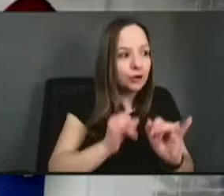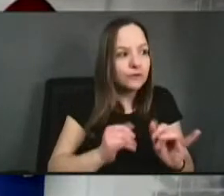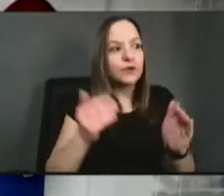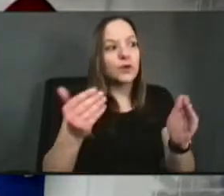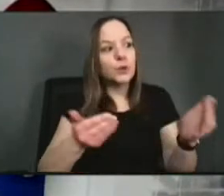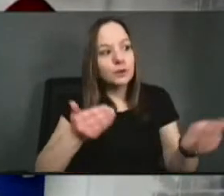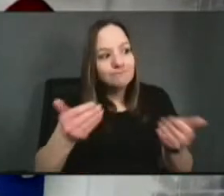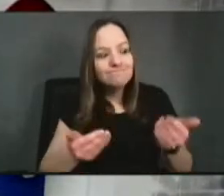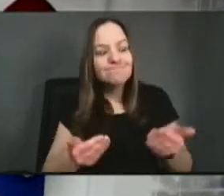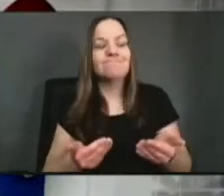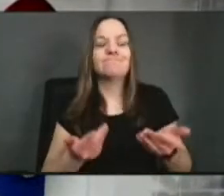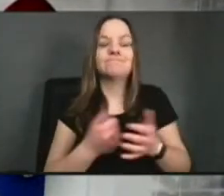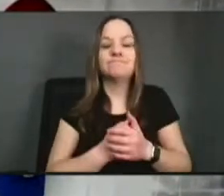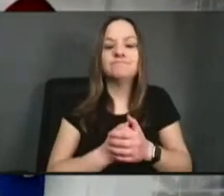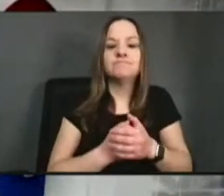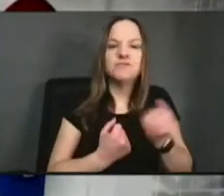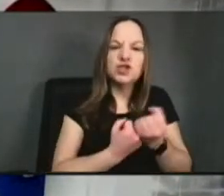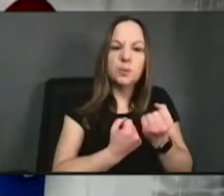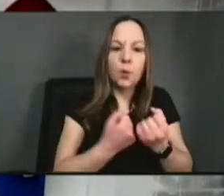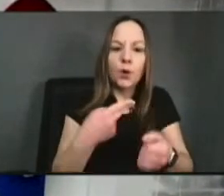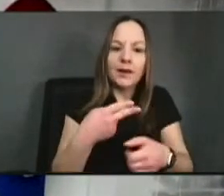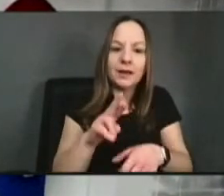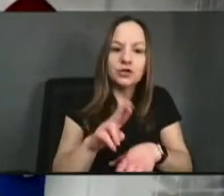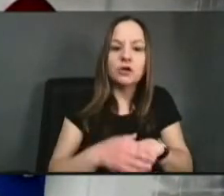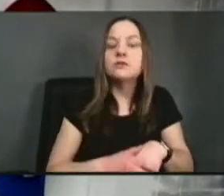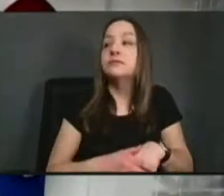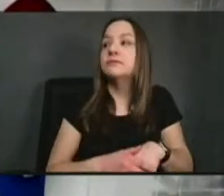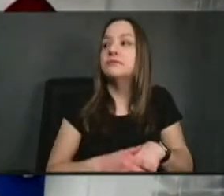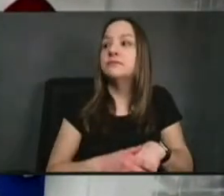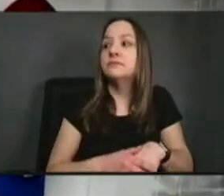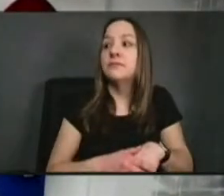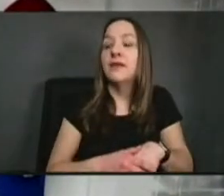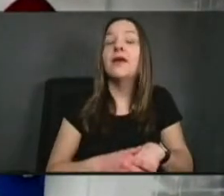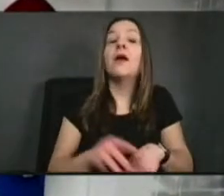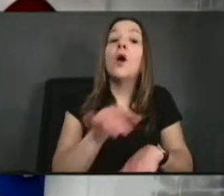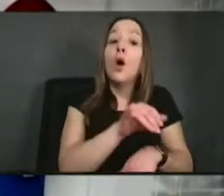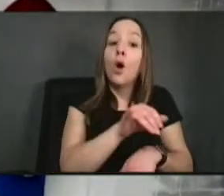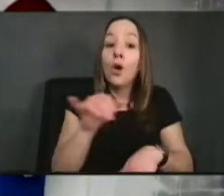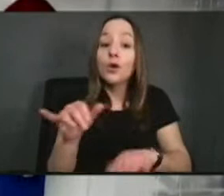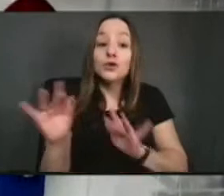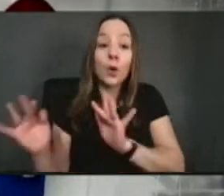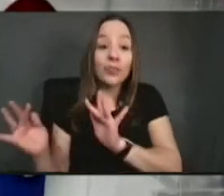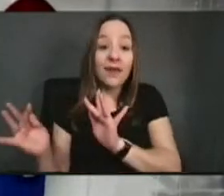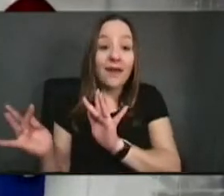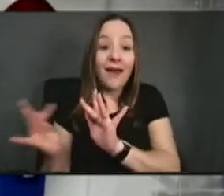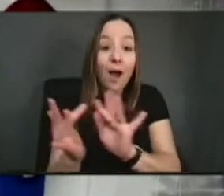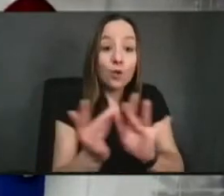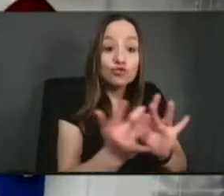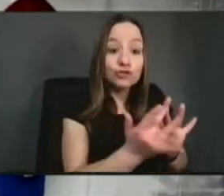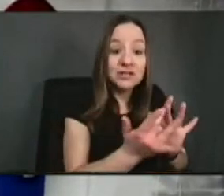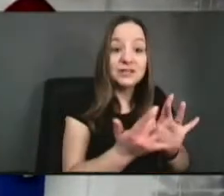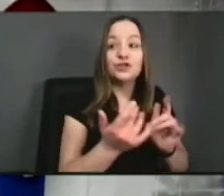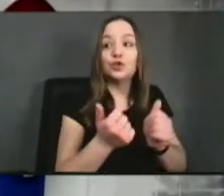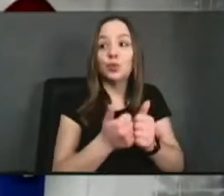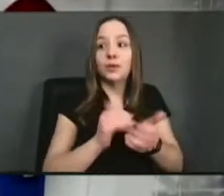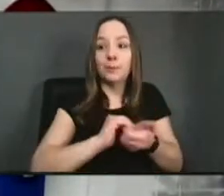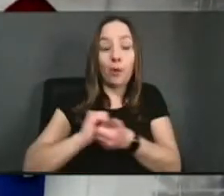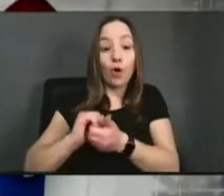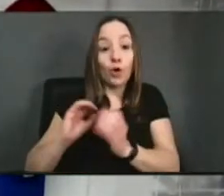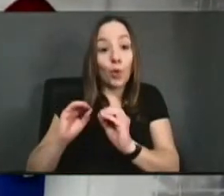managers really giving utime do that to support HR and bringing people in. And all the